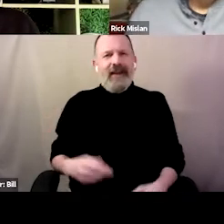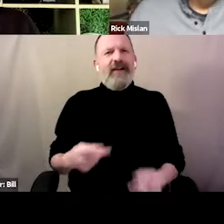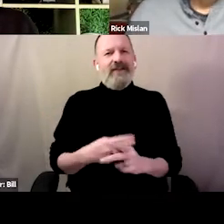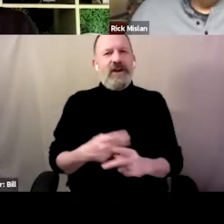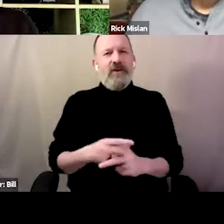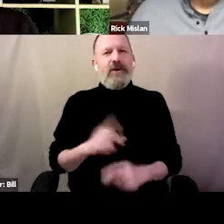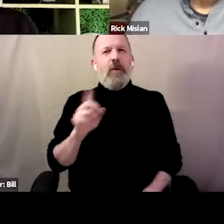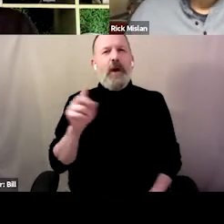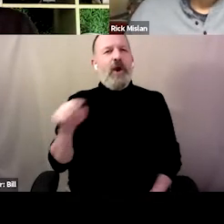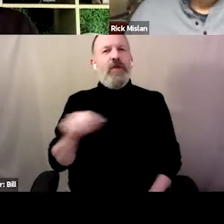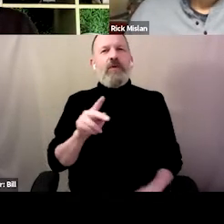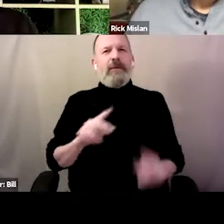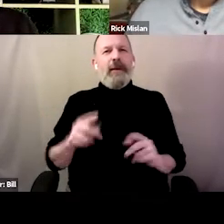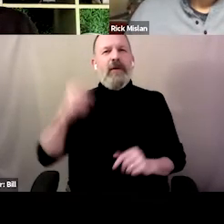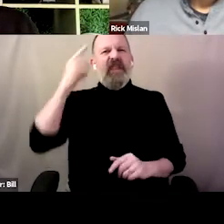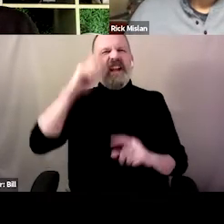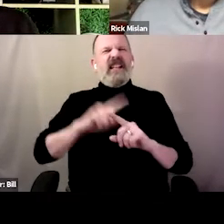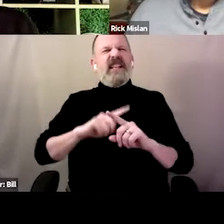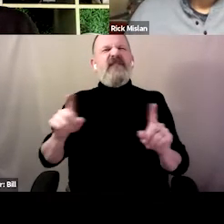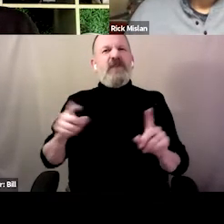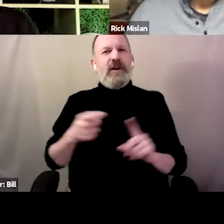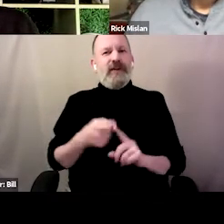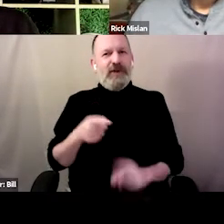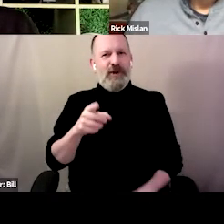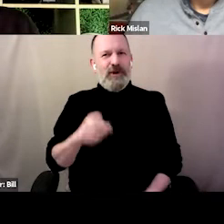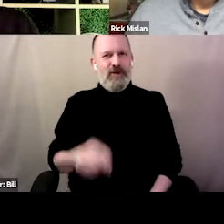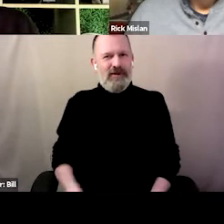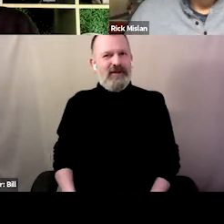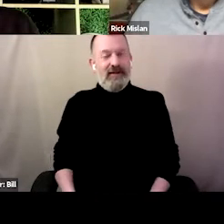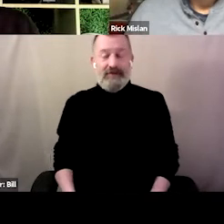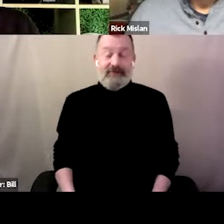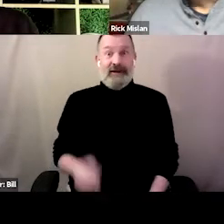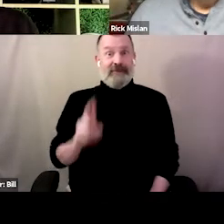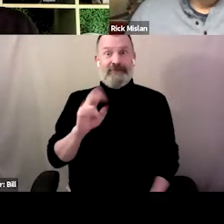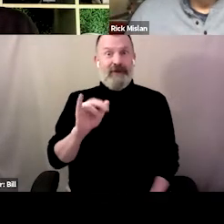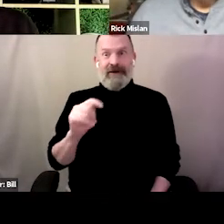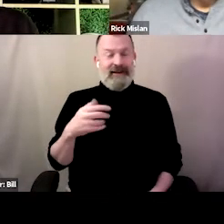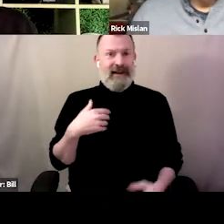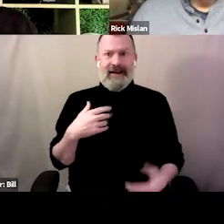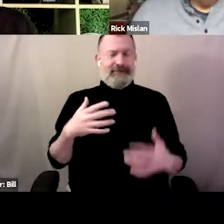you think. Right. And interesting enough, I mean it. Alrighty. You've got just an CalebBarlow: Author access